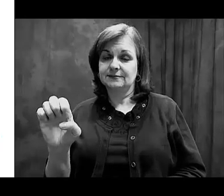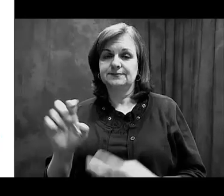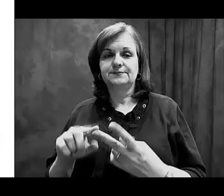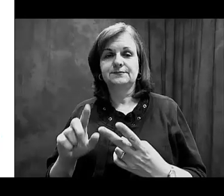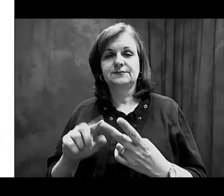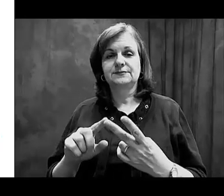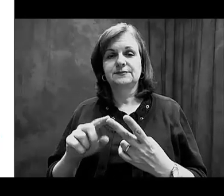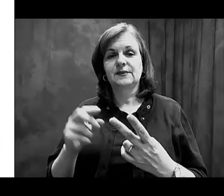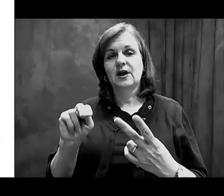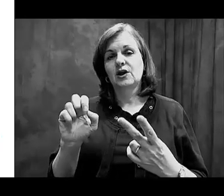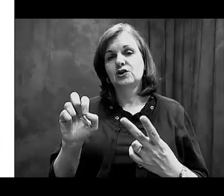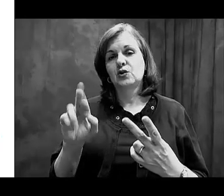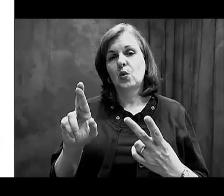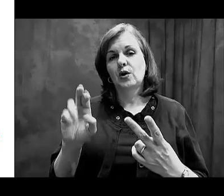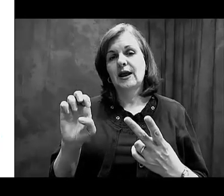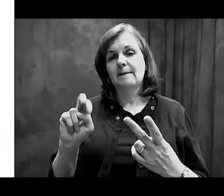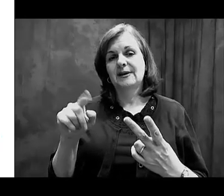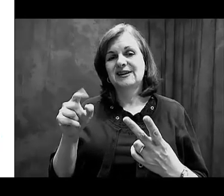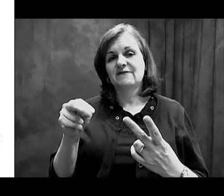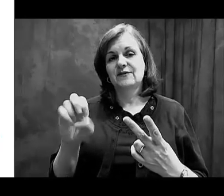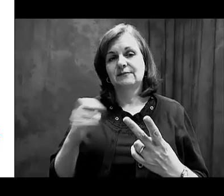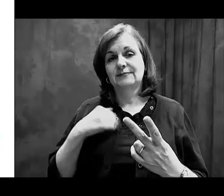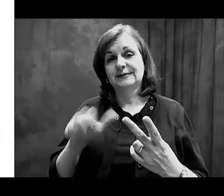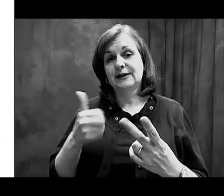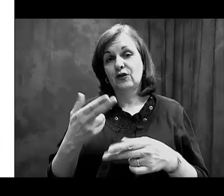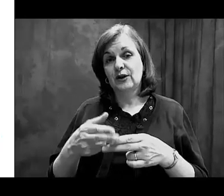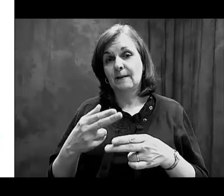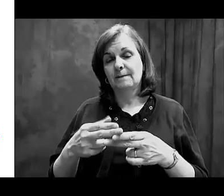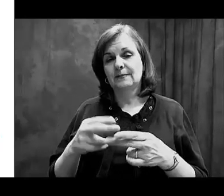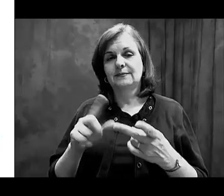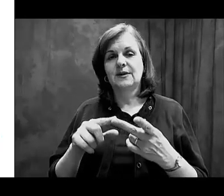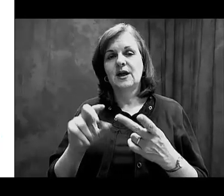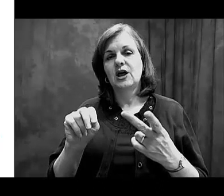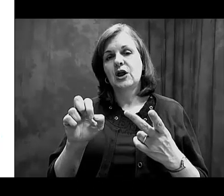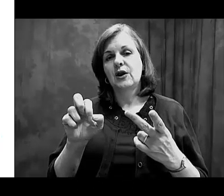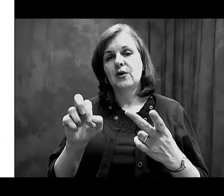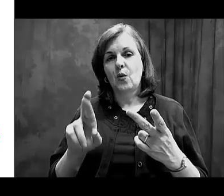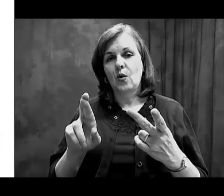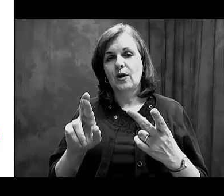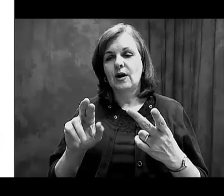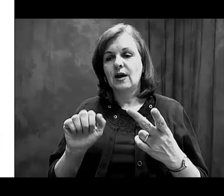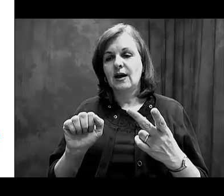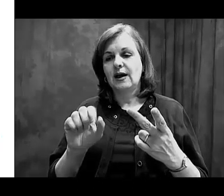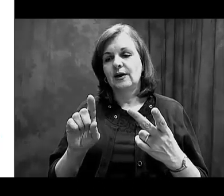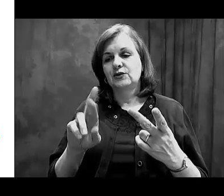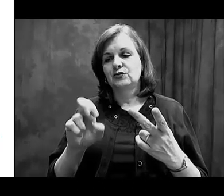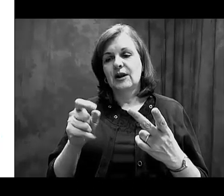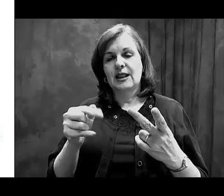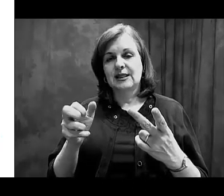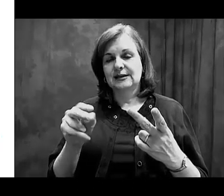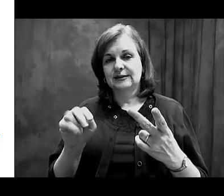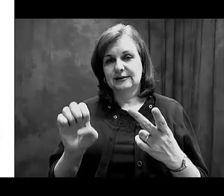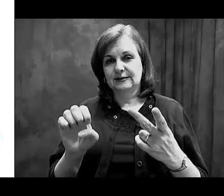and norepinephrine also known as noradrenaline